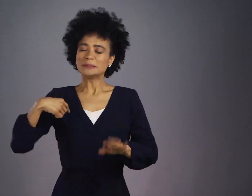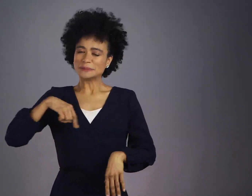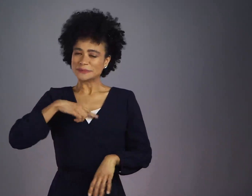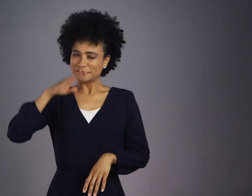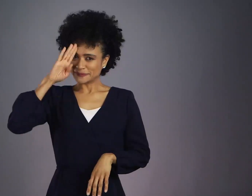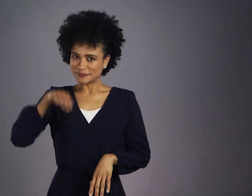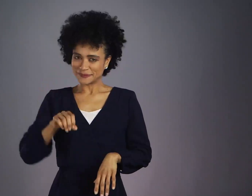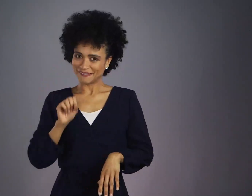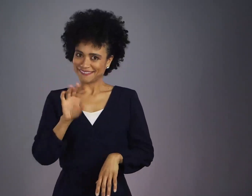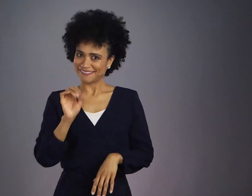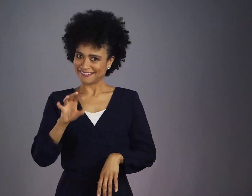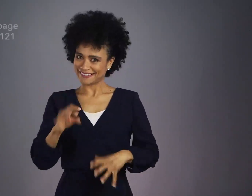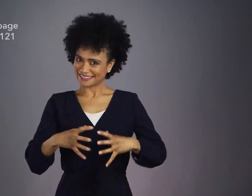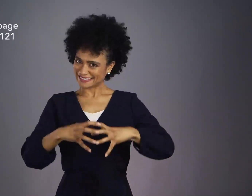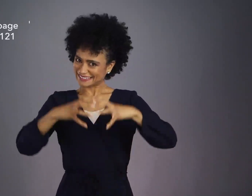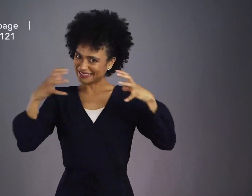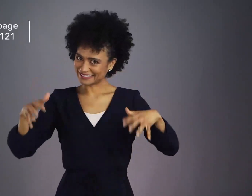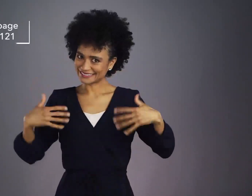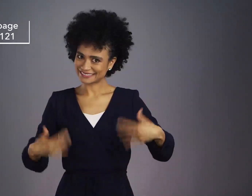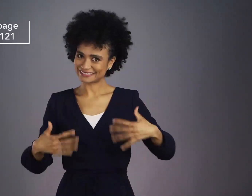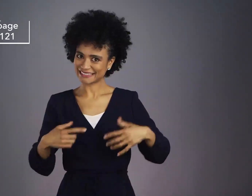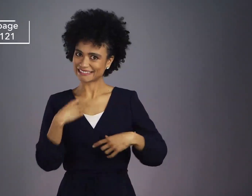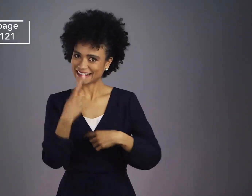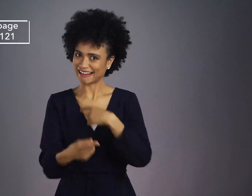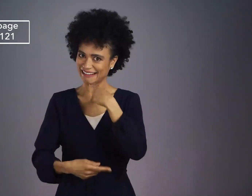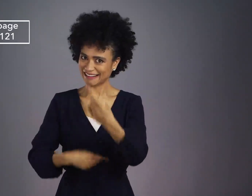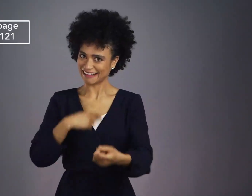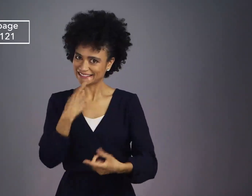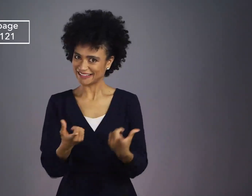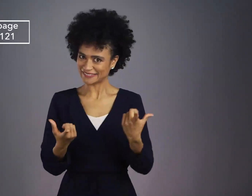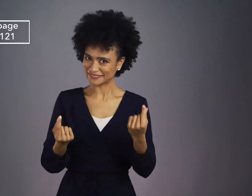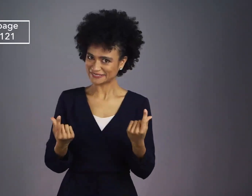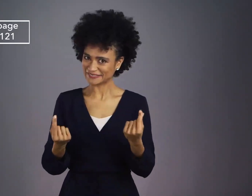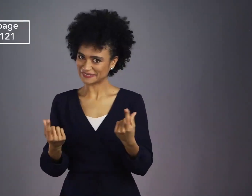We realize that we have been giving you much direction and advice.